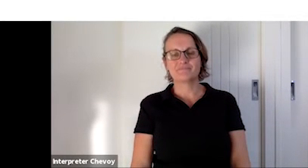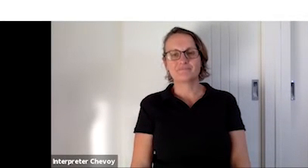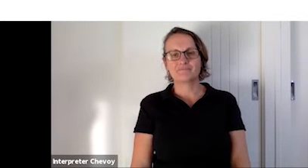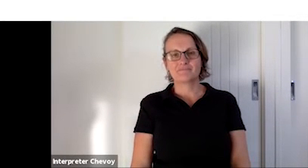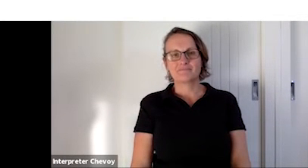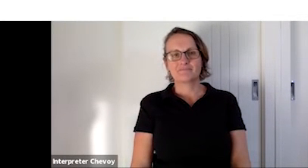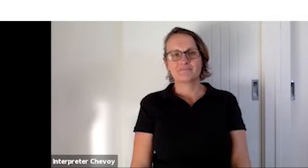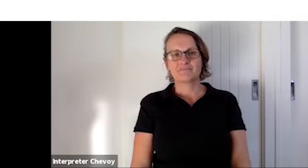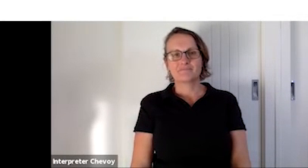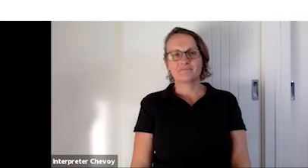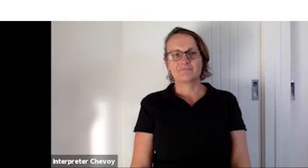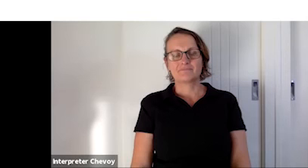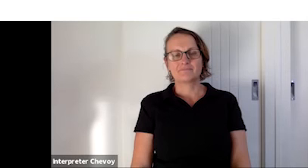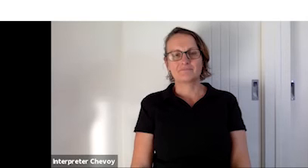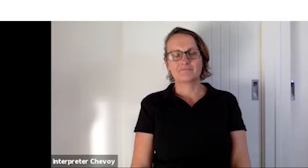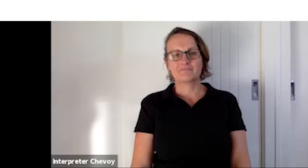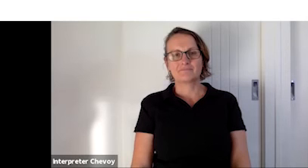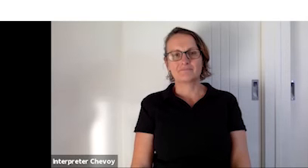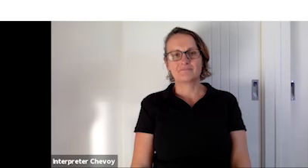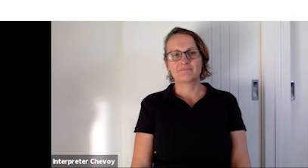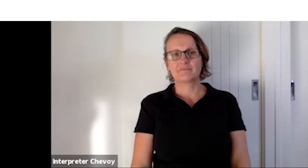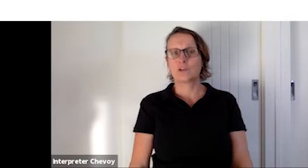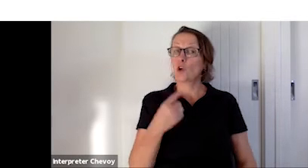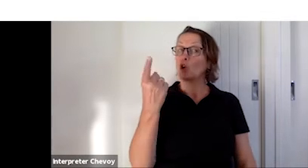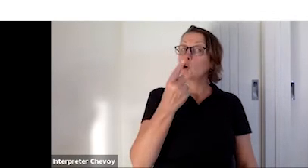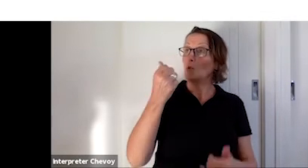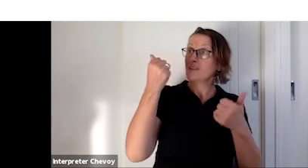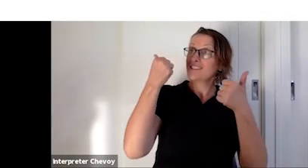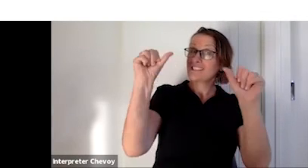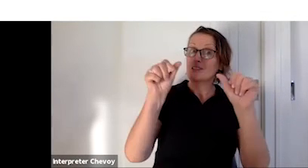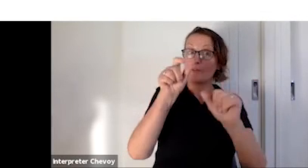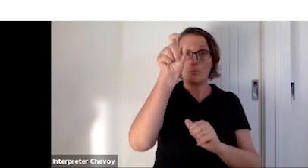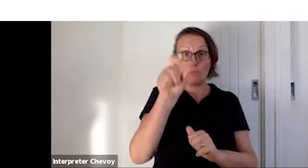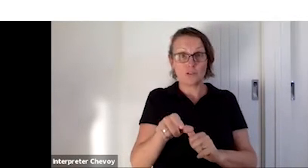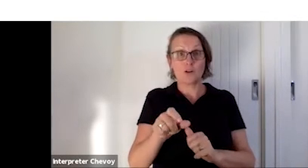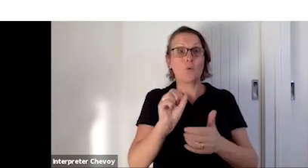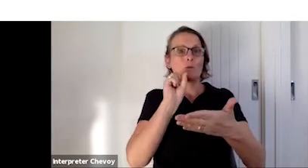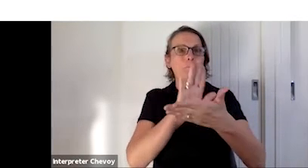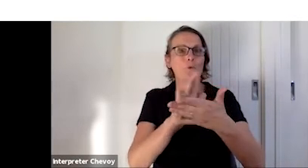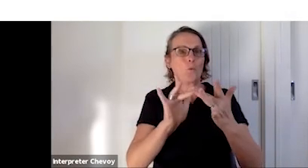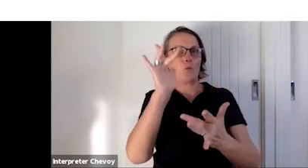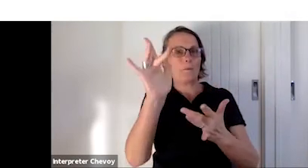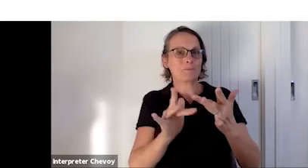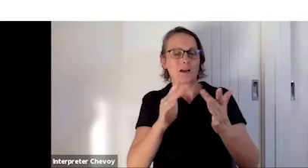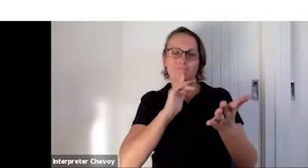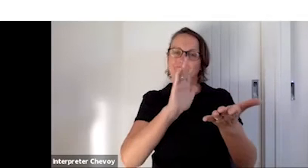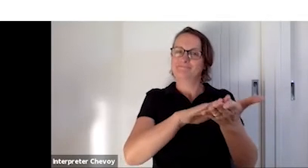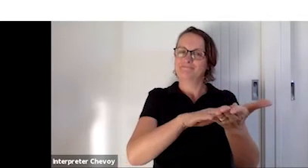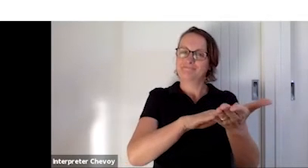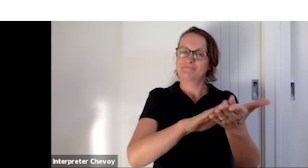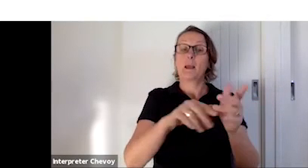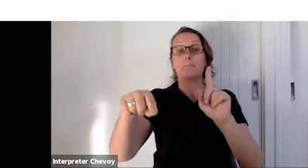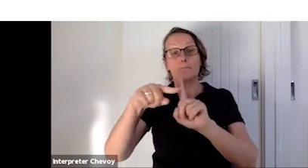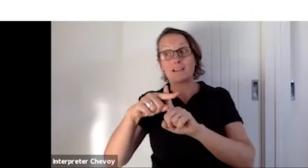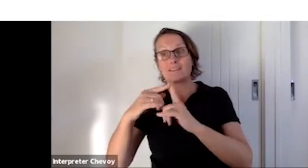lifted, then the successful applicants on our website as are the peer assessors by each panel.